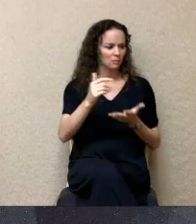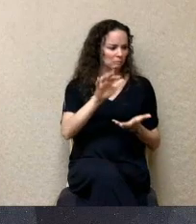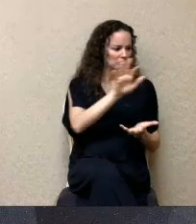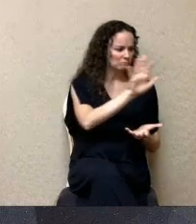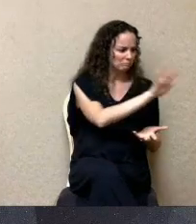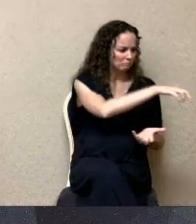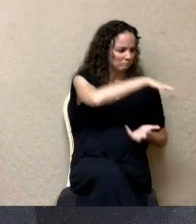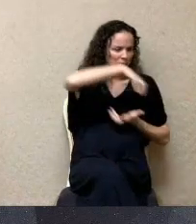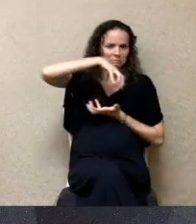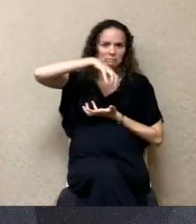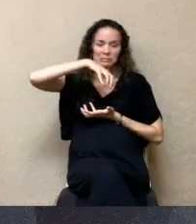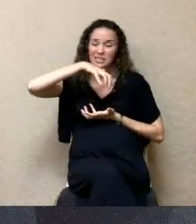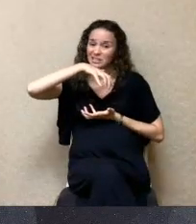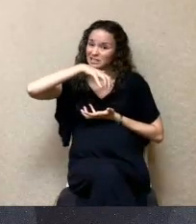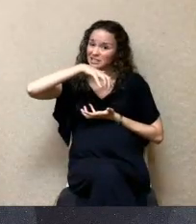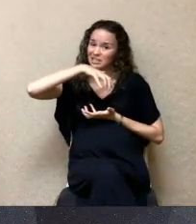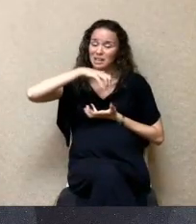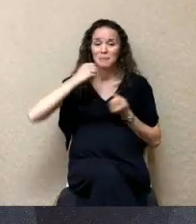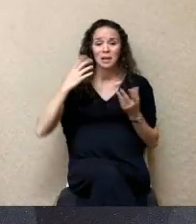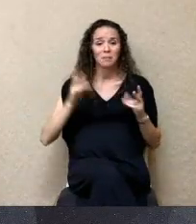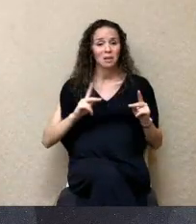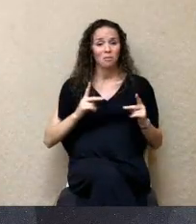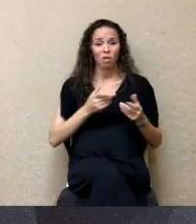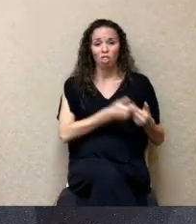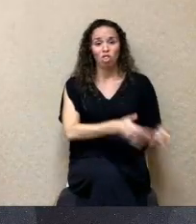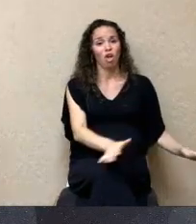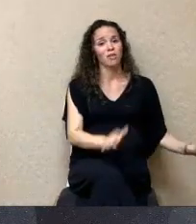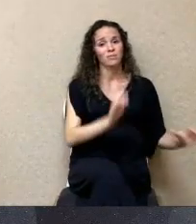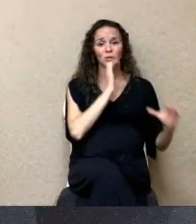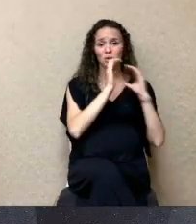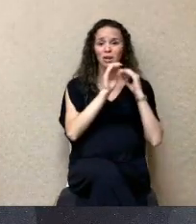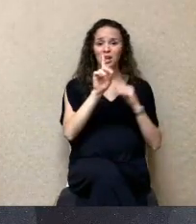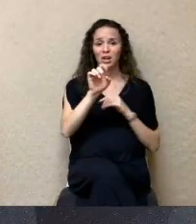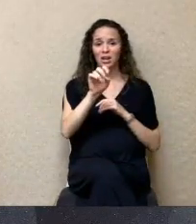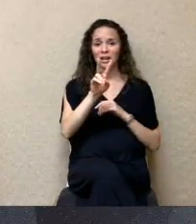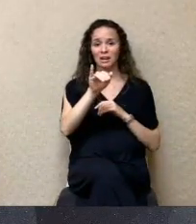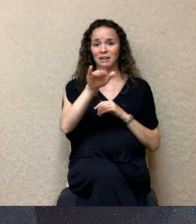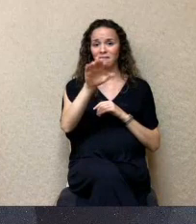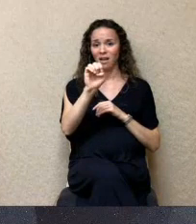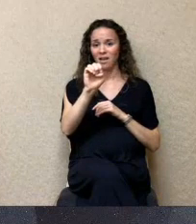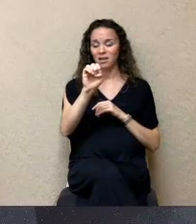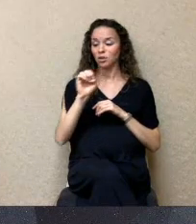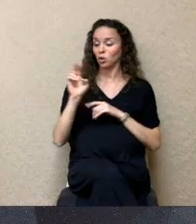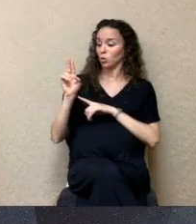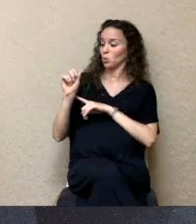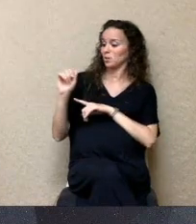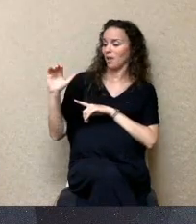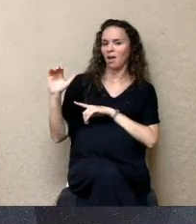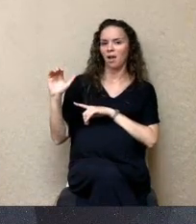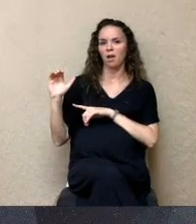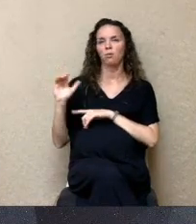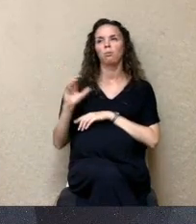So, a lot of people, they lost their communication devices and USSAAC has been instrumental in getting people